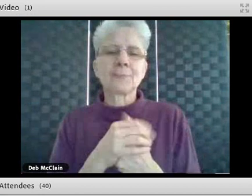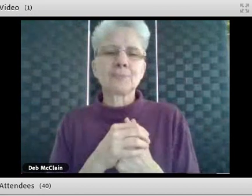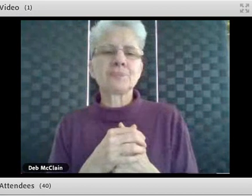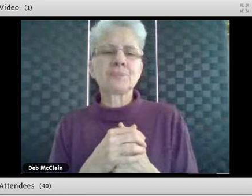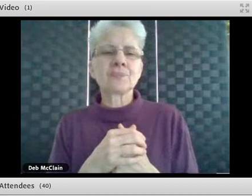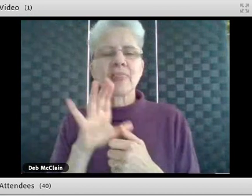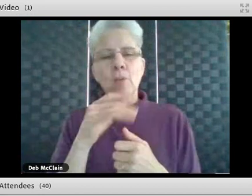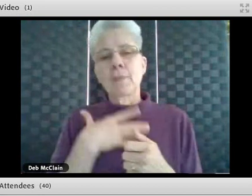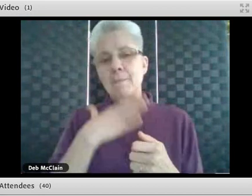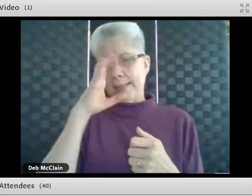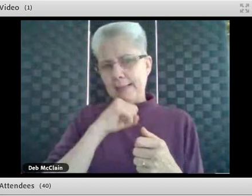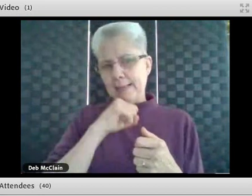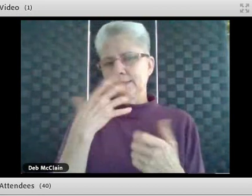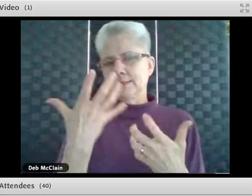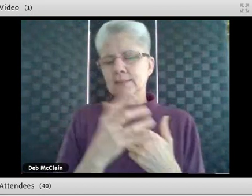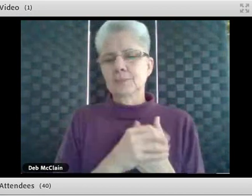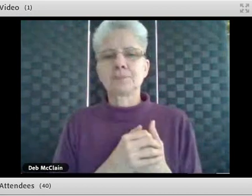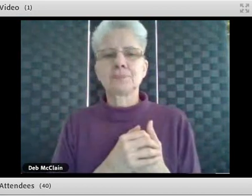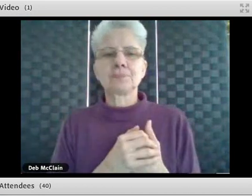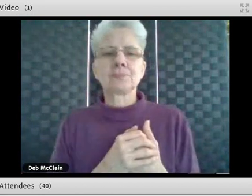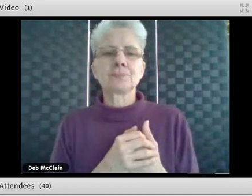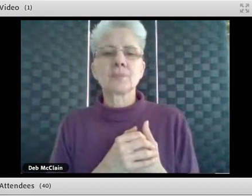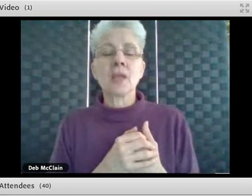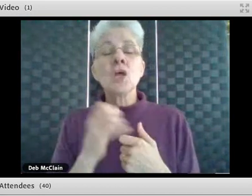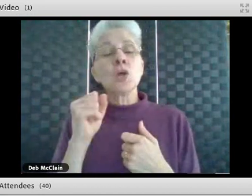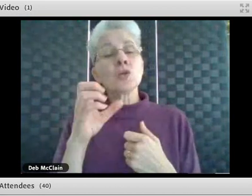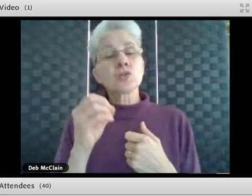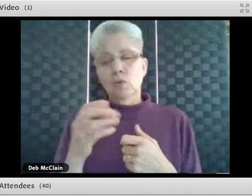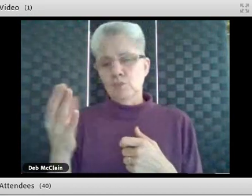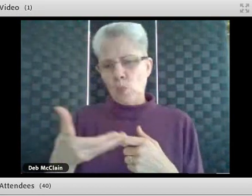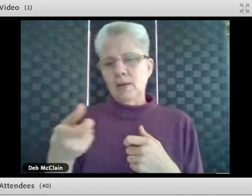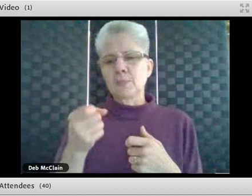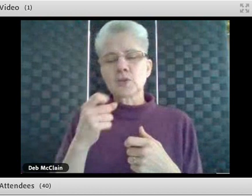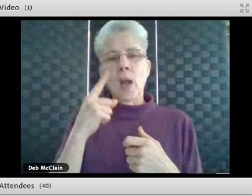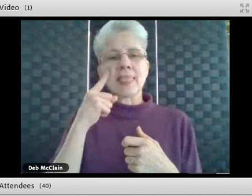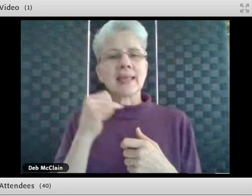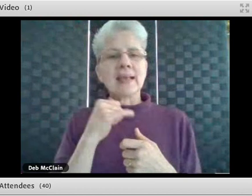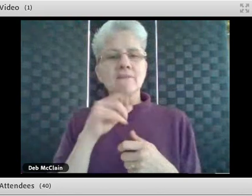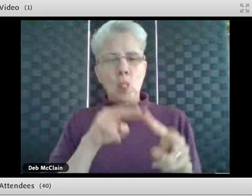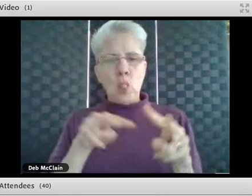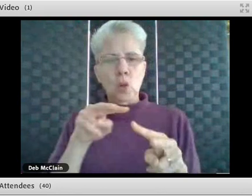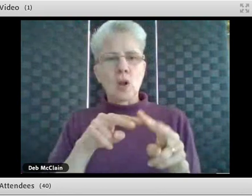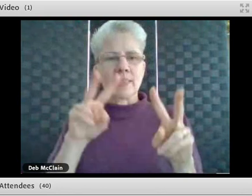That would be my guess. You're welcome. And so, I think, if you look in the "Subject Headings Manual,"